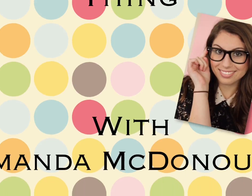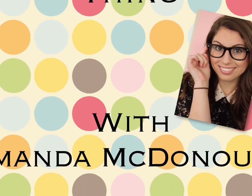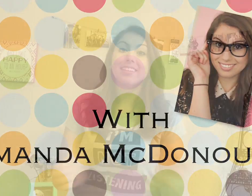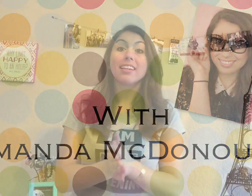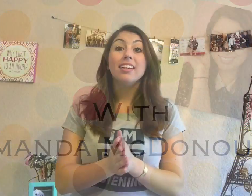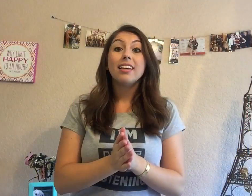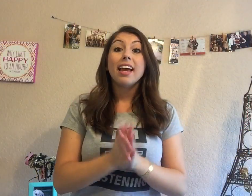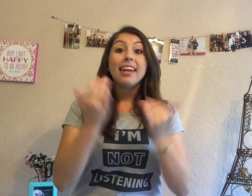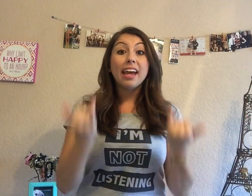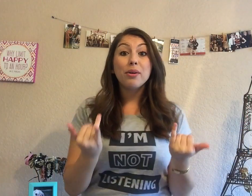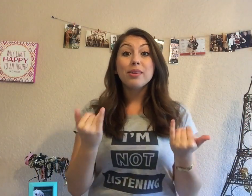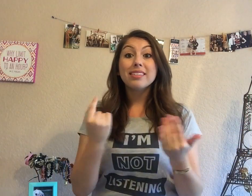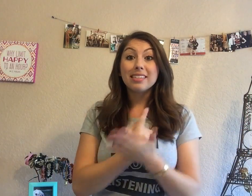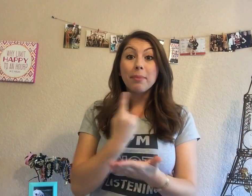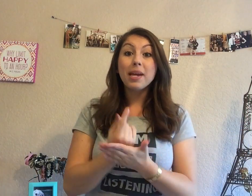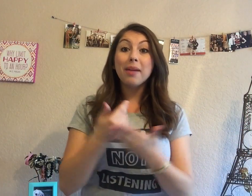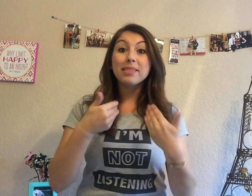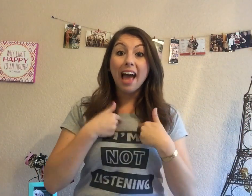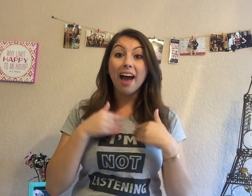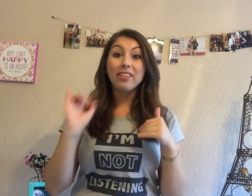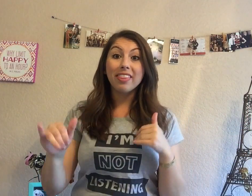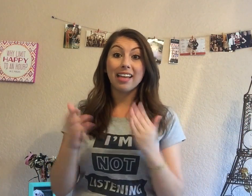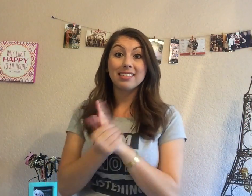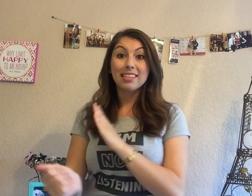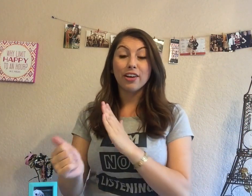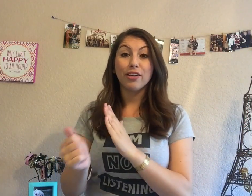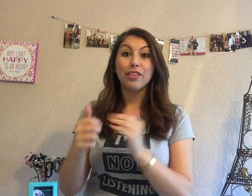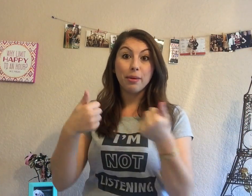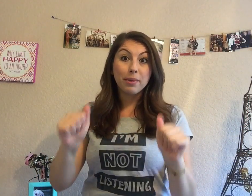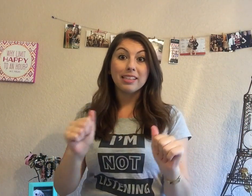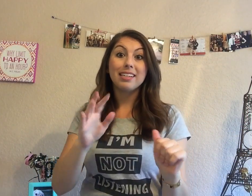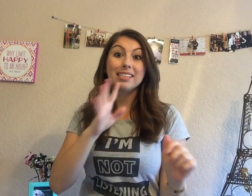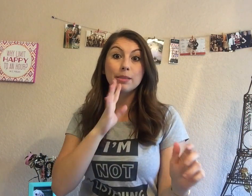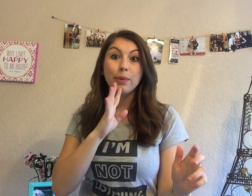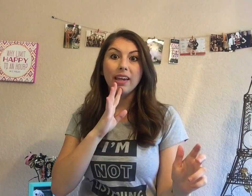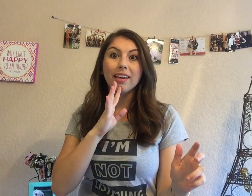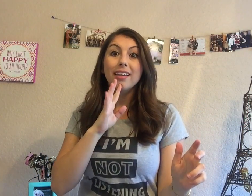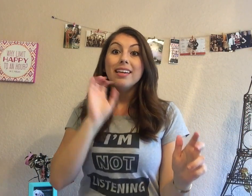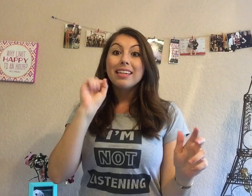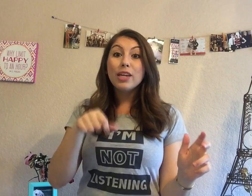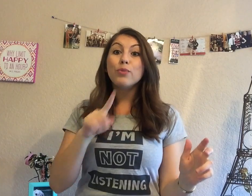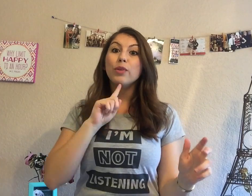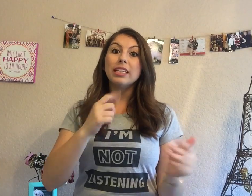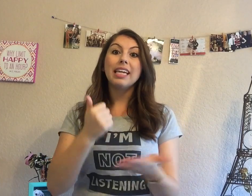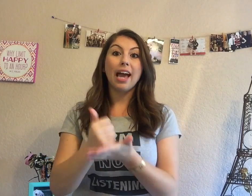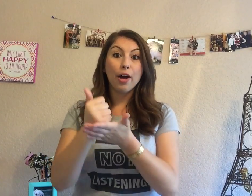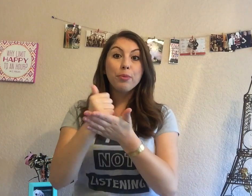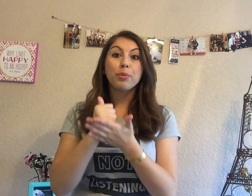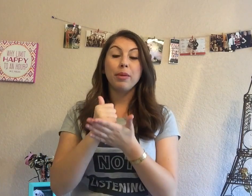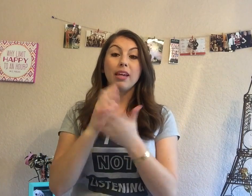Now, sometimes having that skill, the ability to speak, can really help me